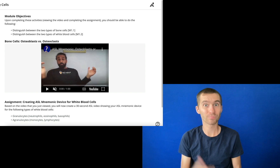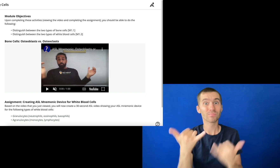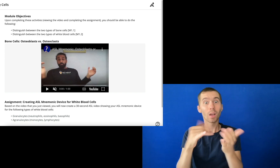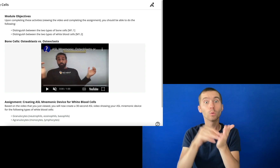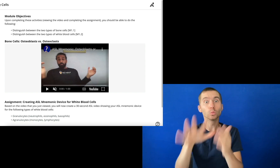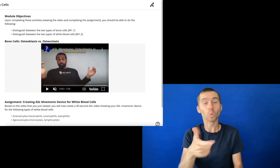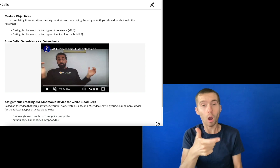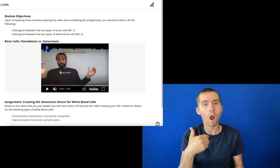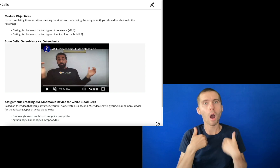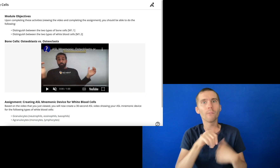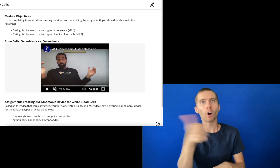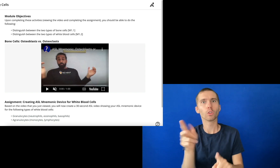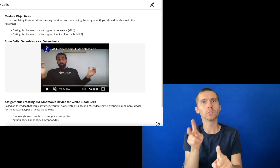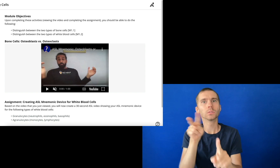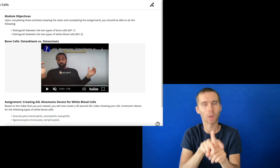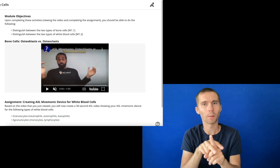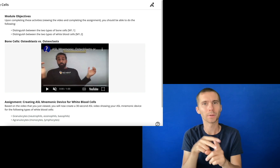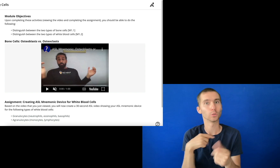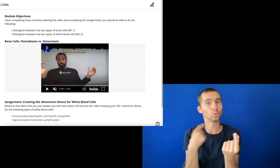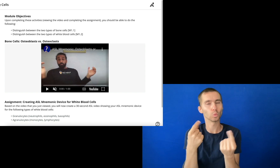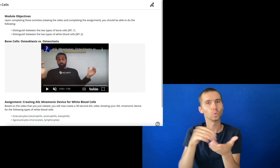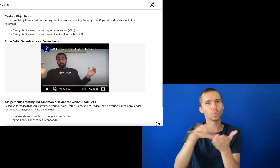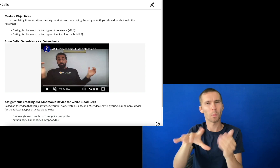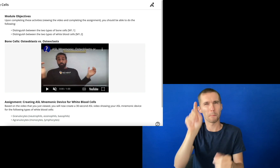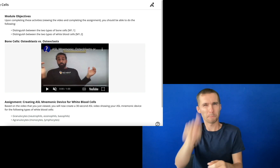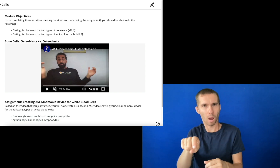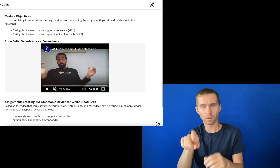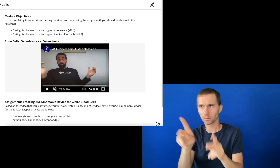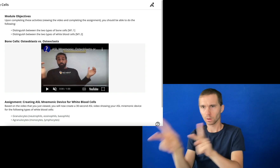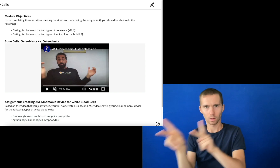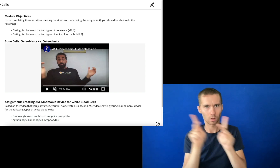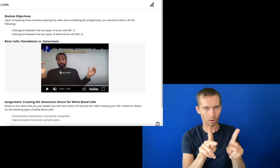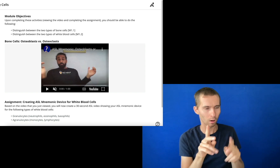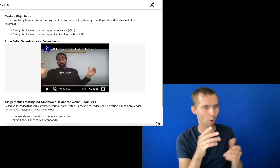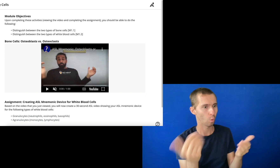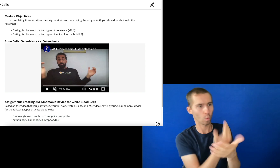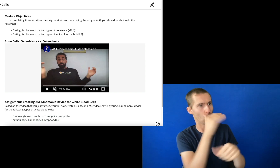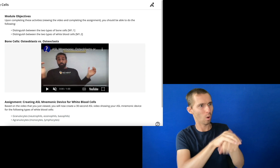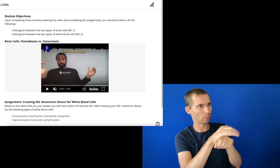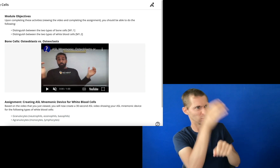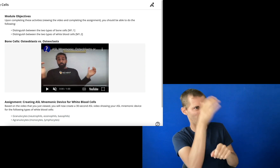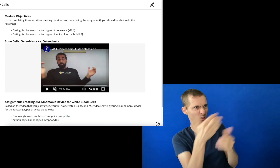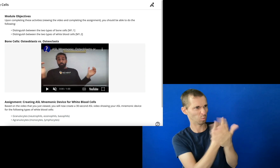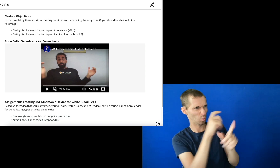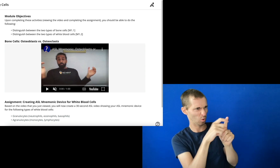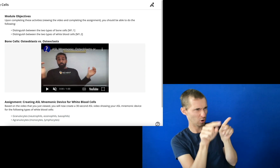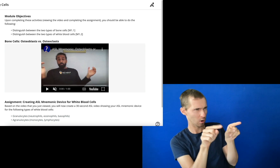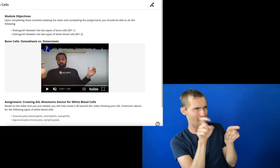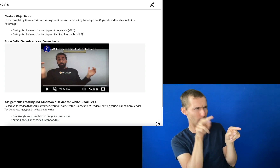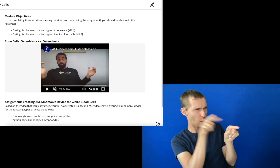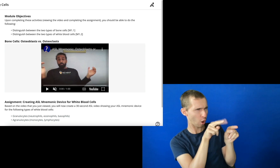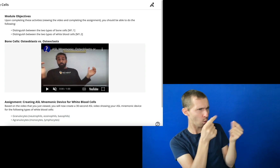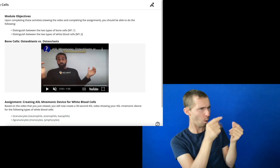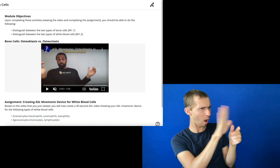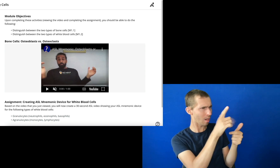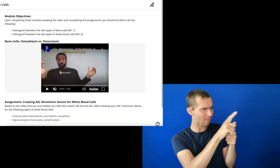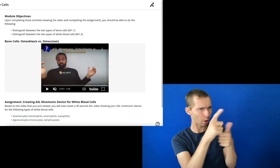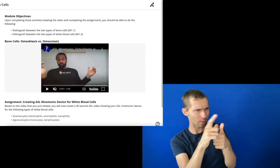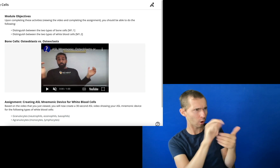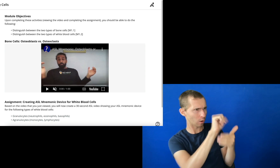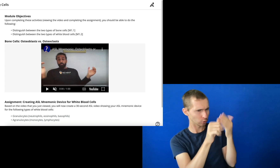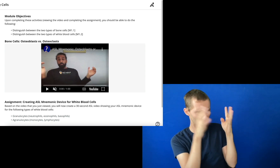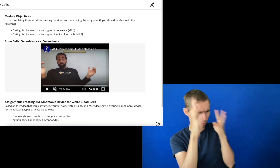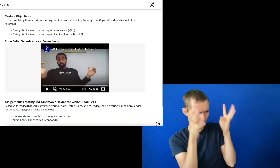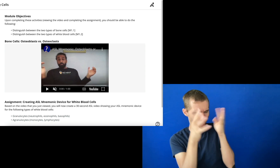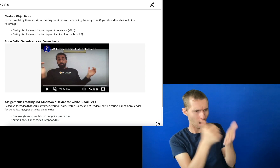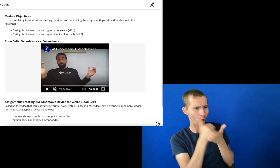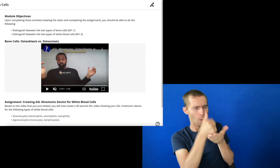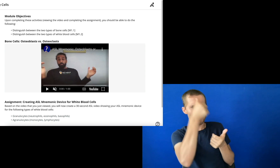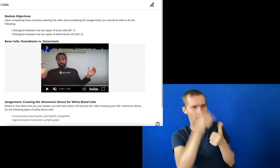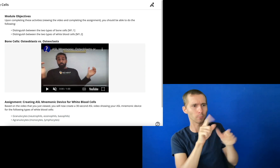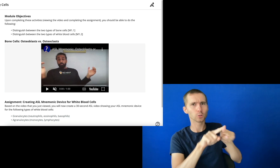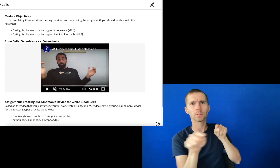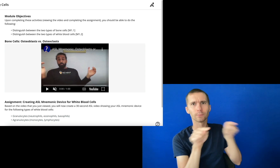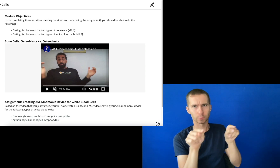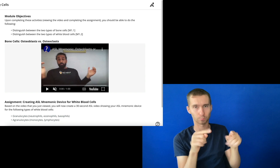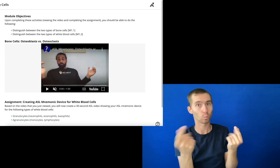Now, students have to adopt a similar approach for a separate assignment where they have to use the handshape to distinguish between two new English words.